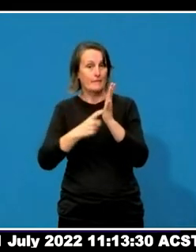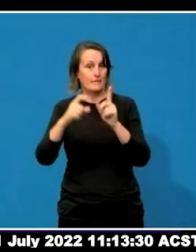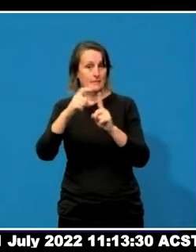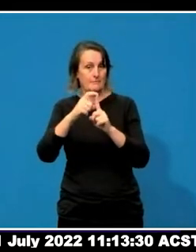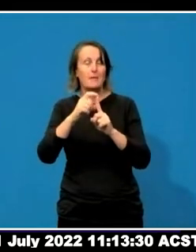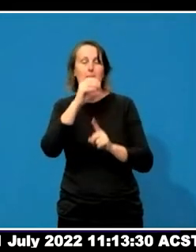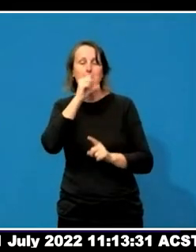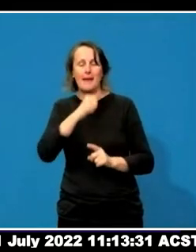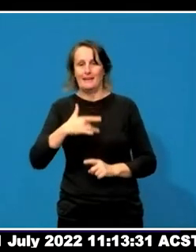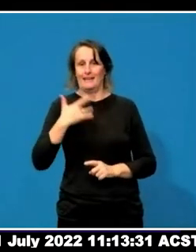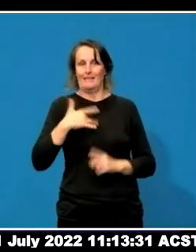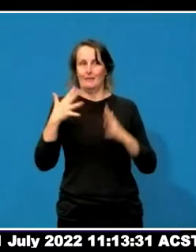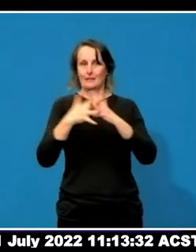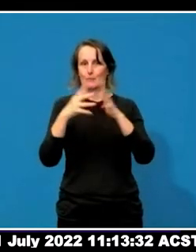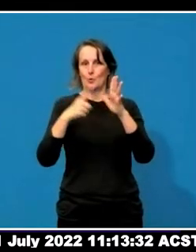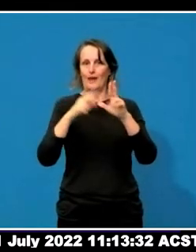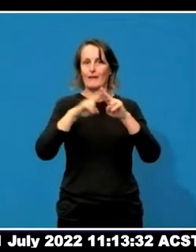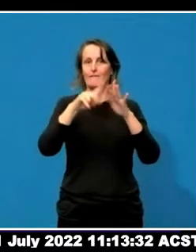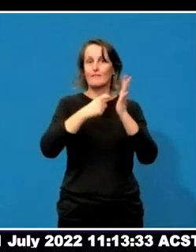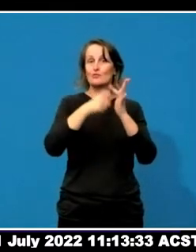He's the father of seven children, two of whom live with disability.